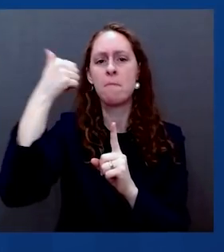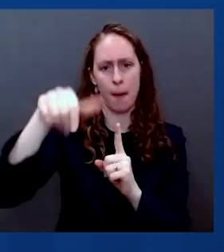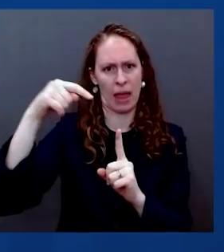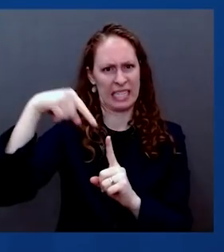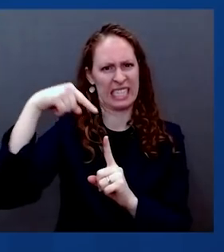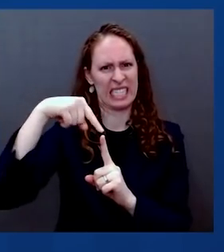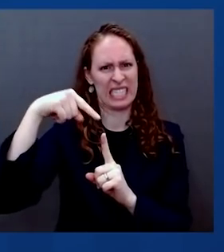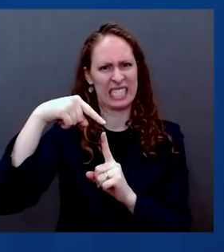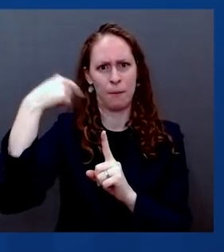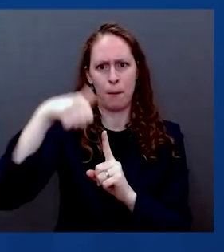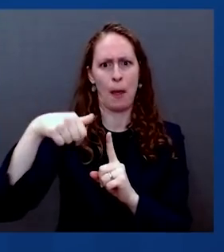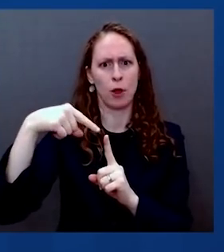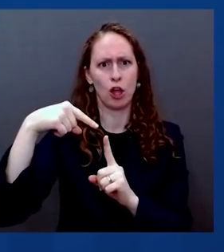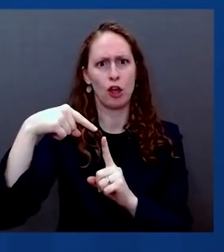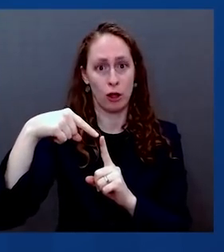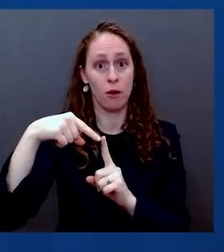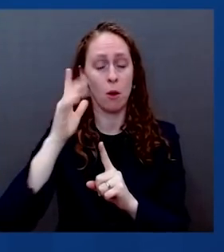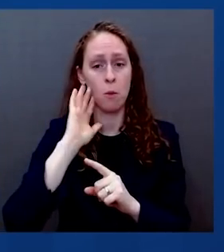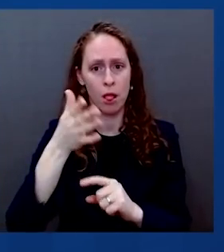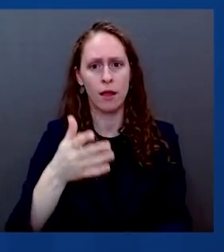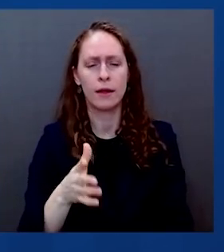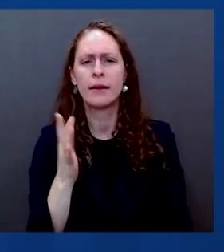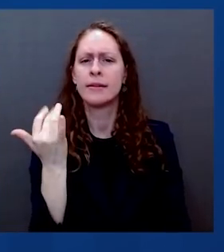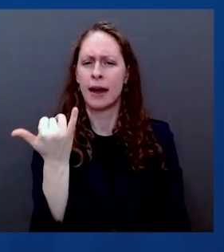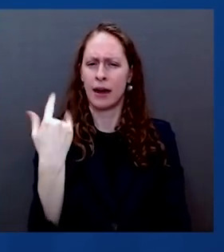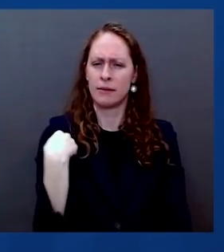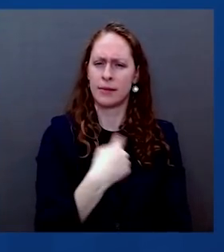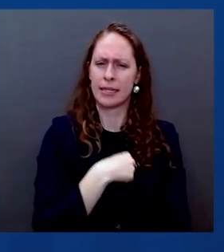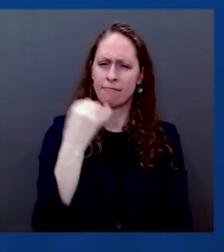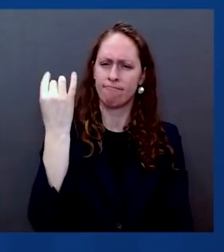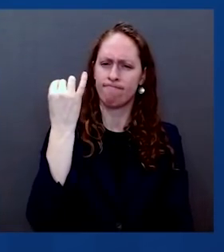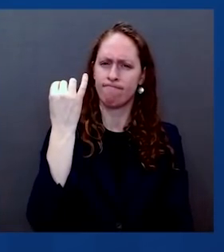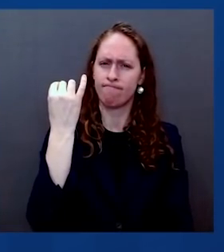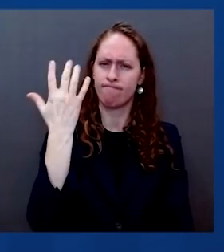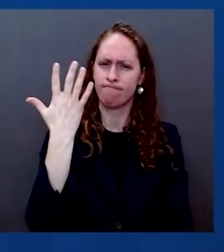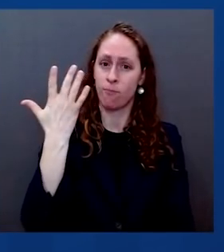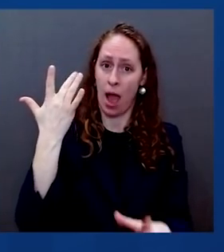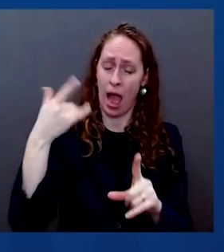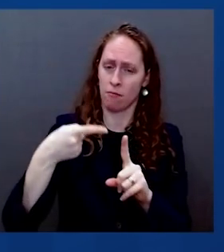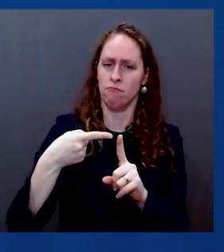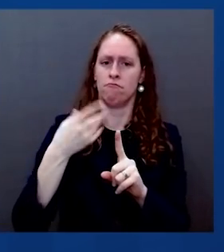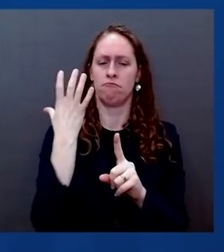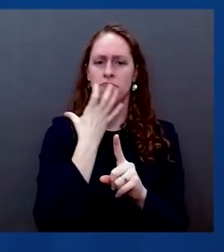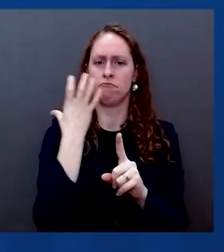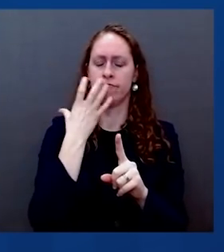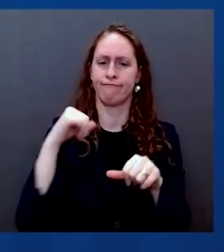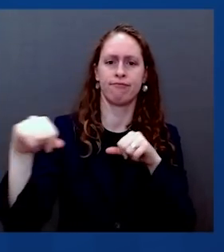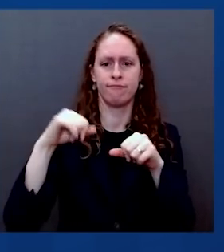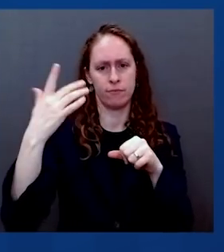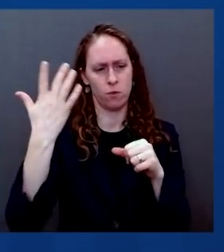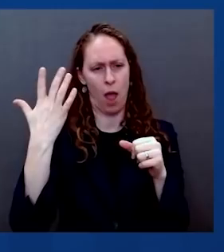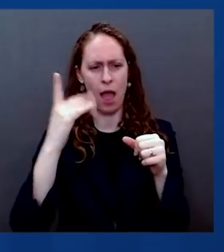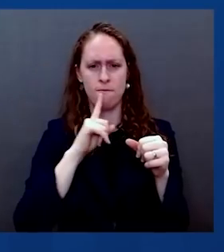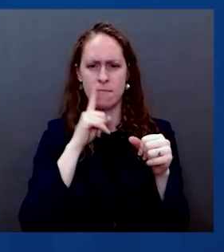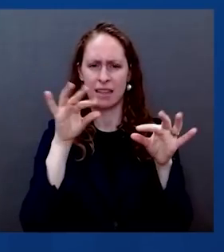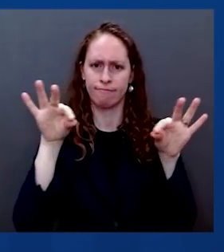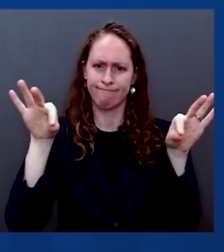And they force us to confront hard truths about ourselves, about our institutions, and about our democracy.